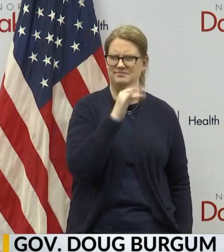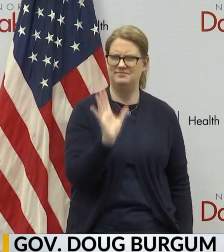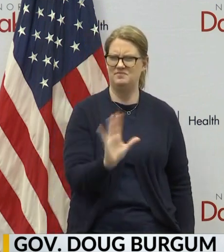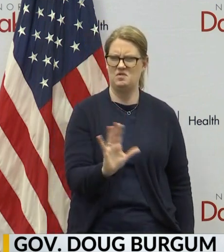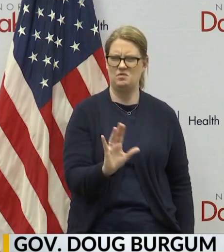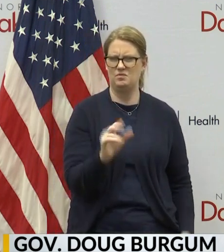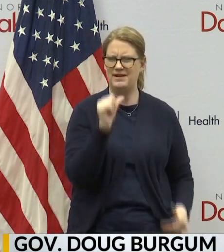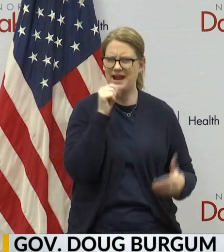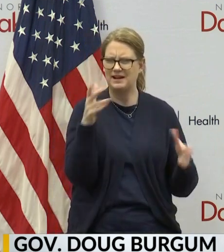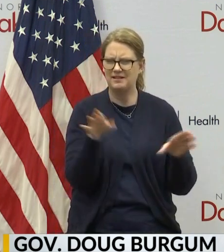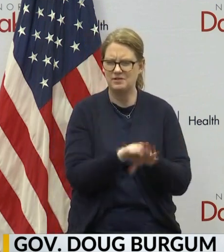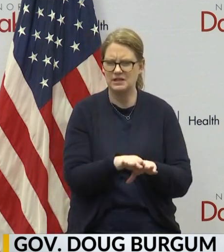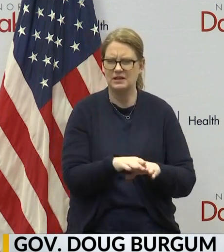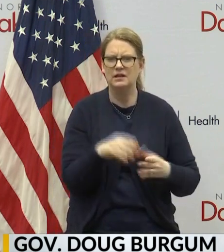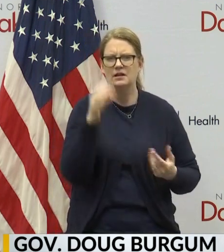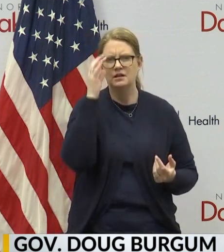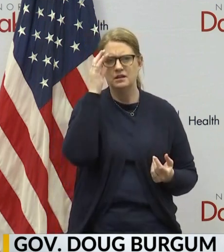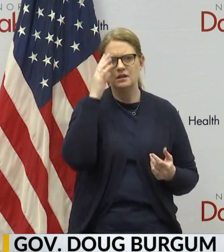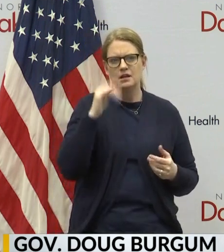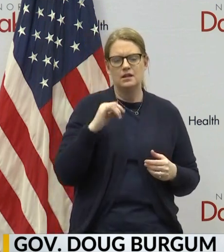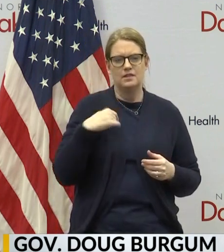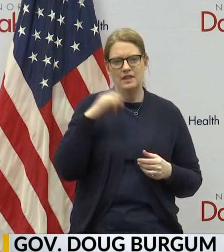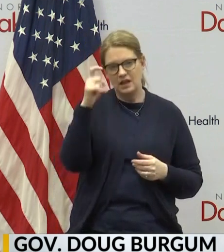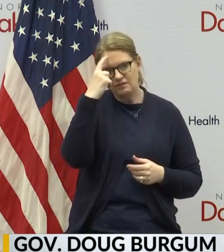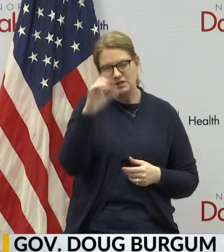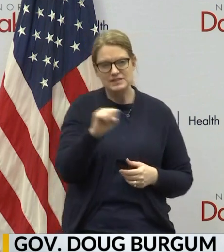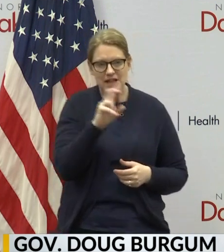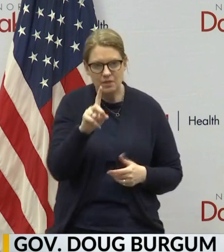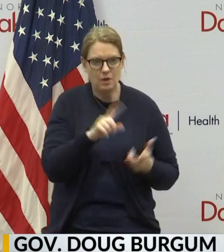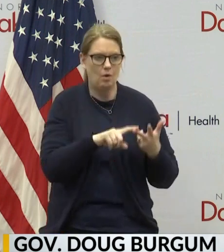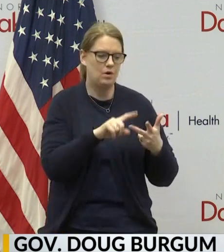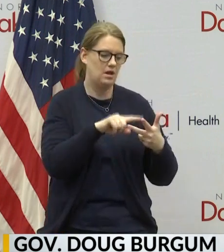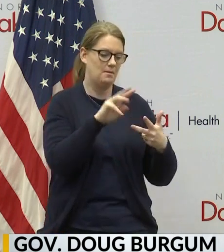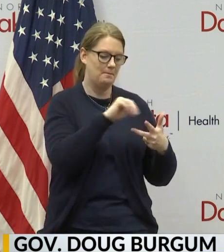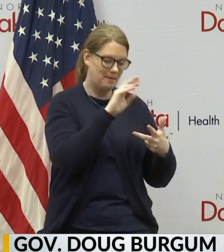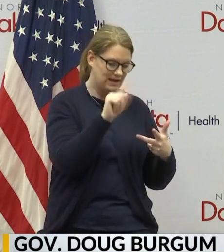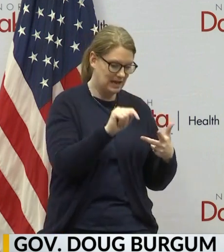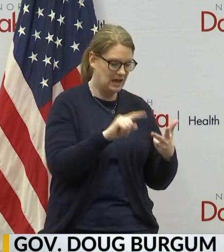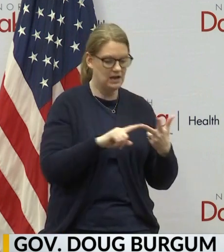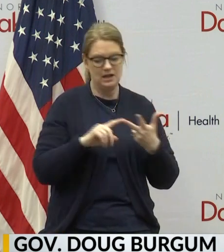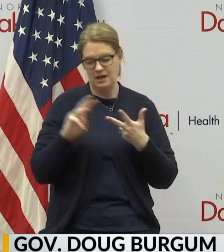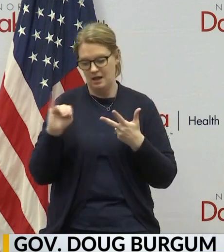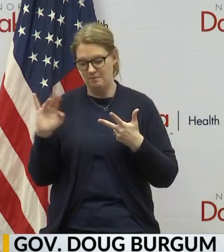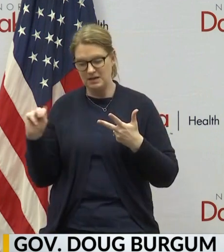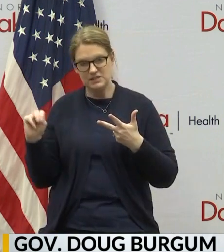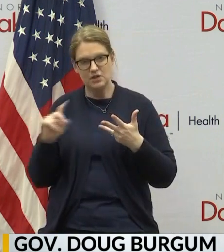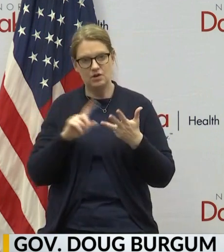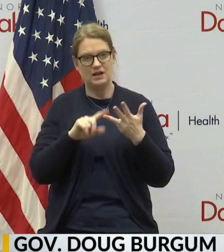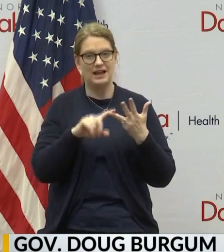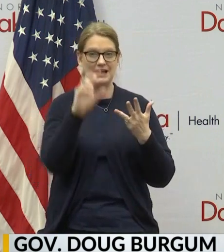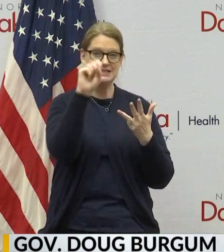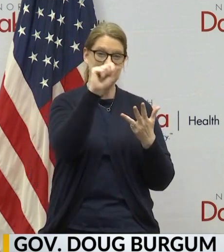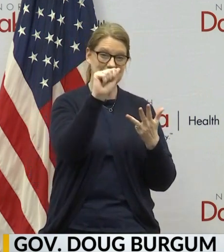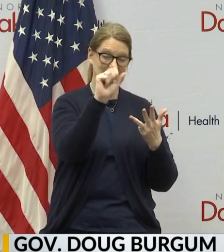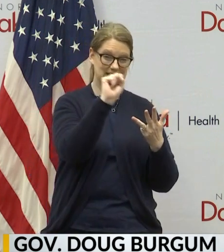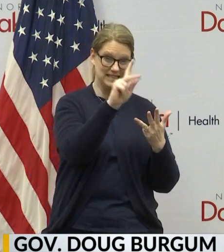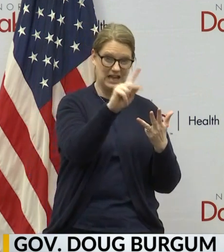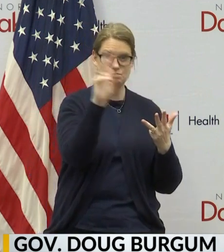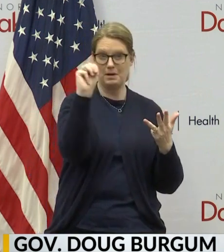SHUTTING THE BORDERS IS A NONSENSICAL, NON-EFFECT APPROACH, SO WHY THIS WEEK, I'VE